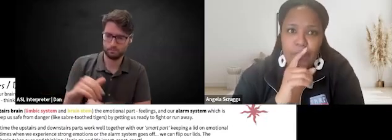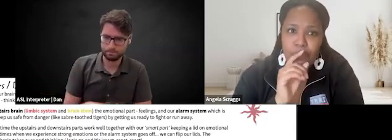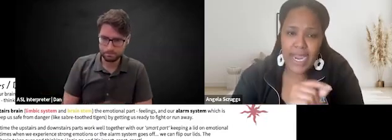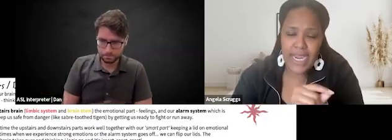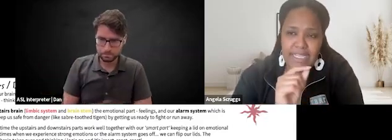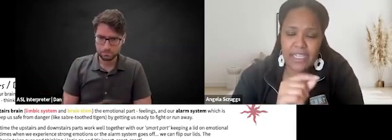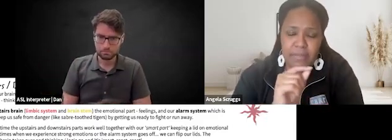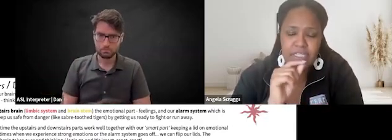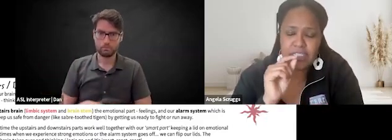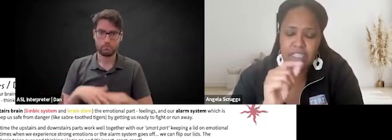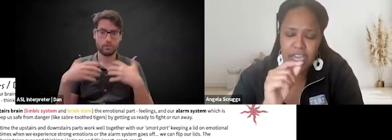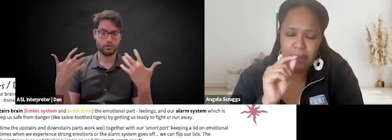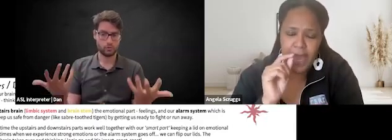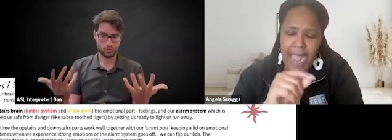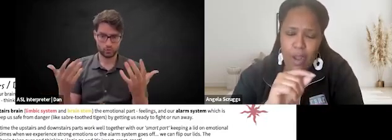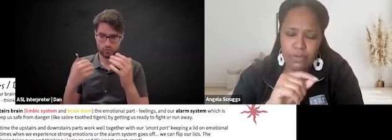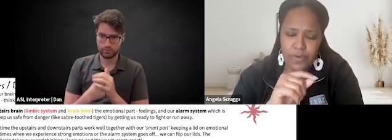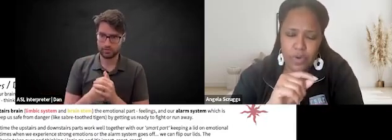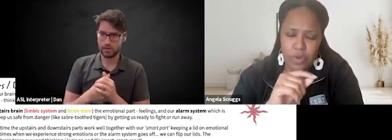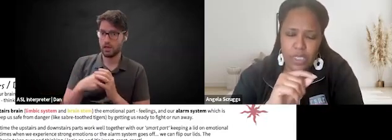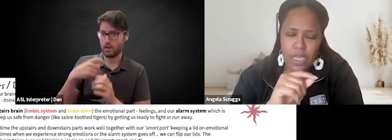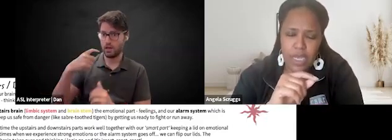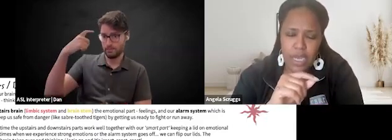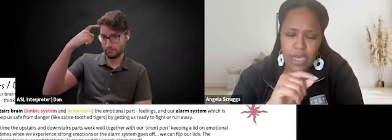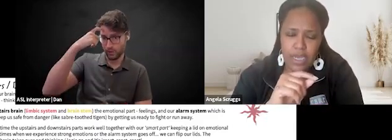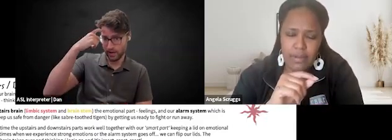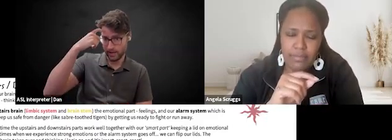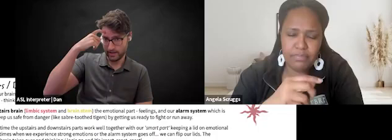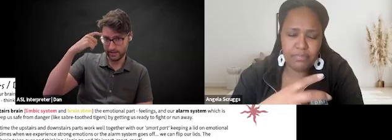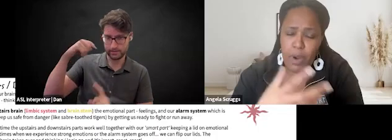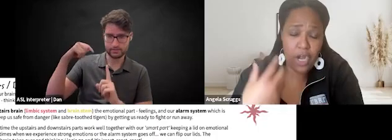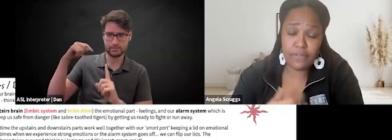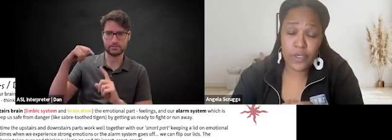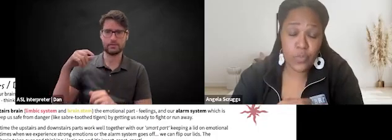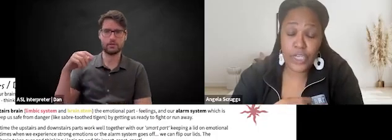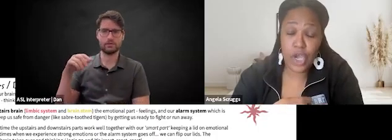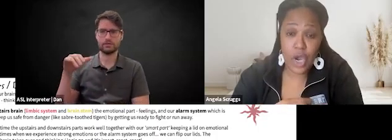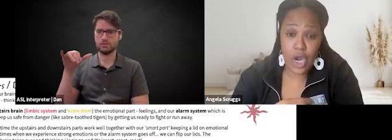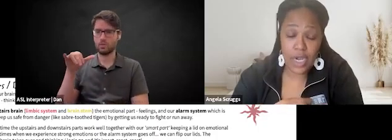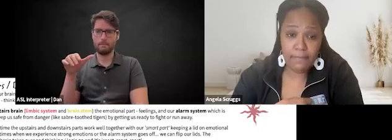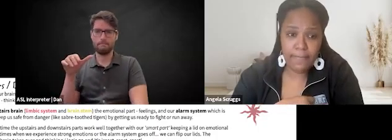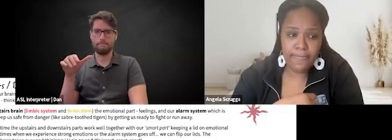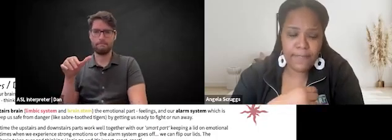the brain is a-- is such a powerful, um... part of who we are.